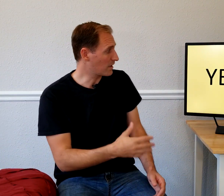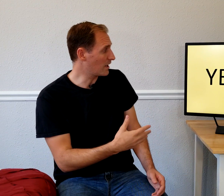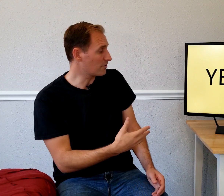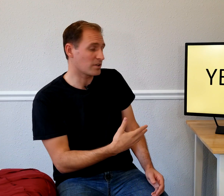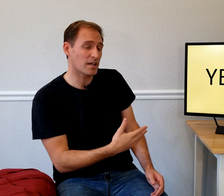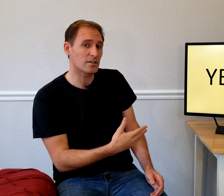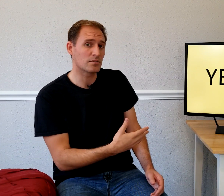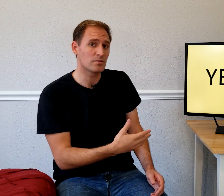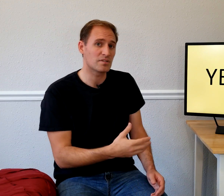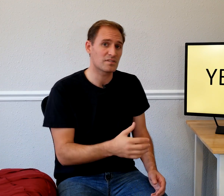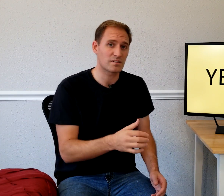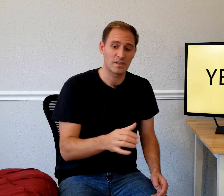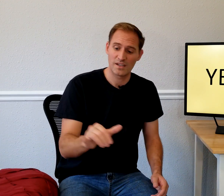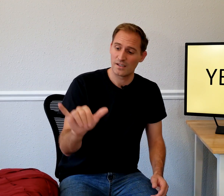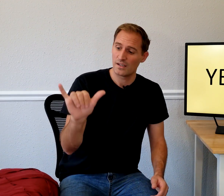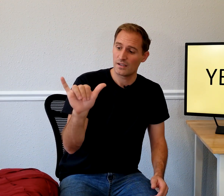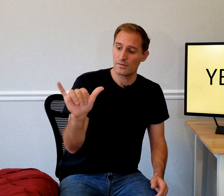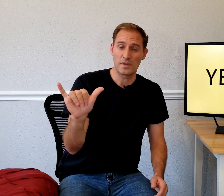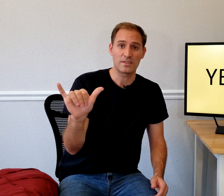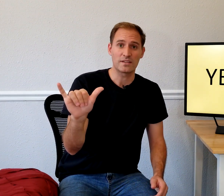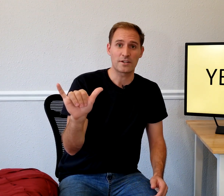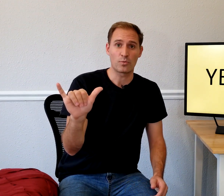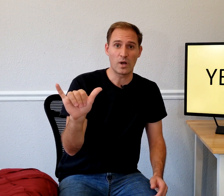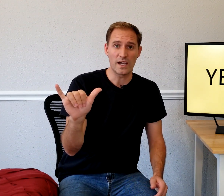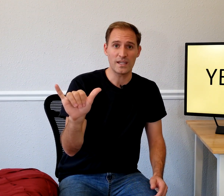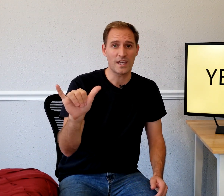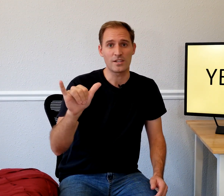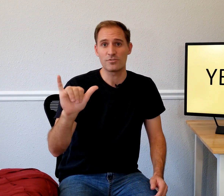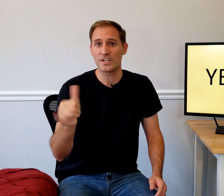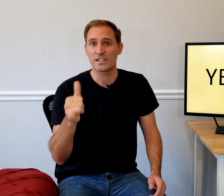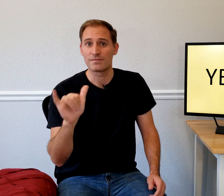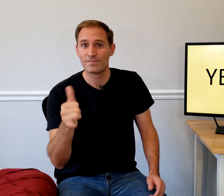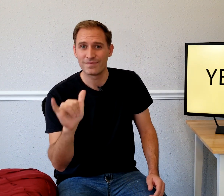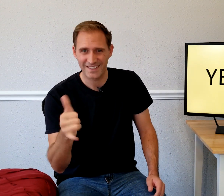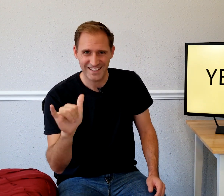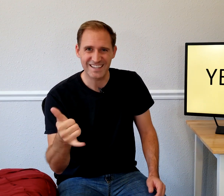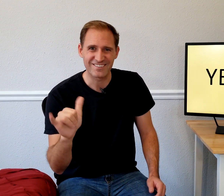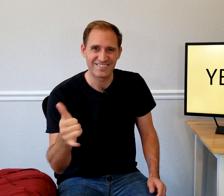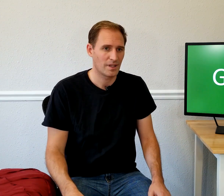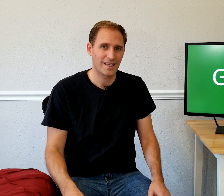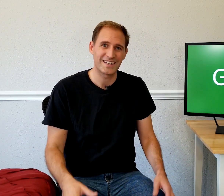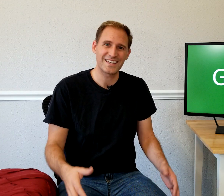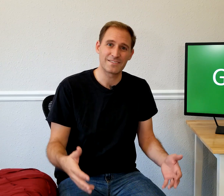color yellow you just make the letter Y and you shake it yellow, and again if